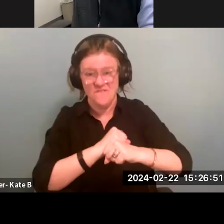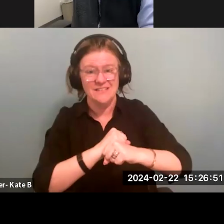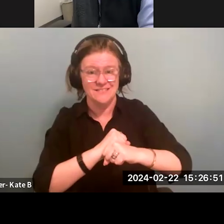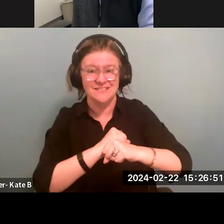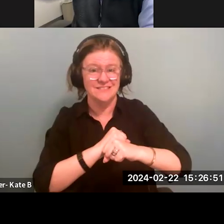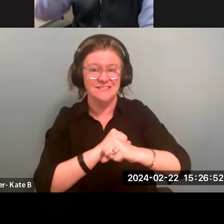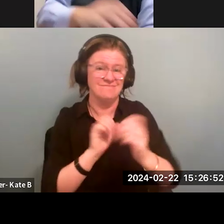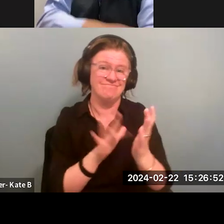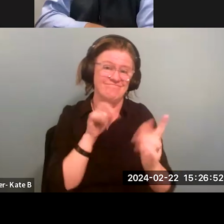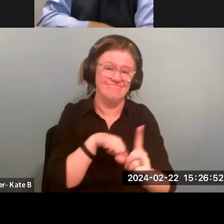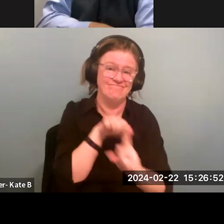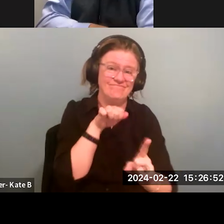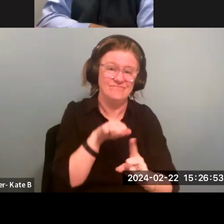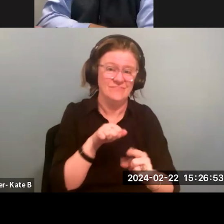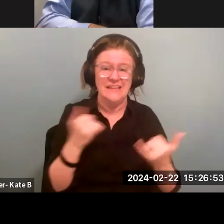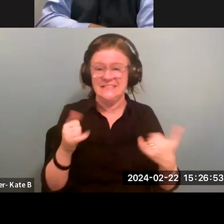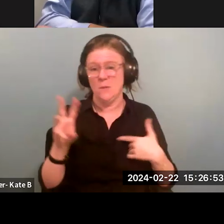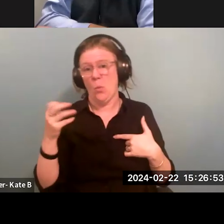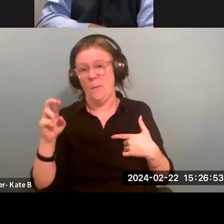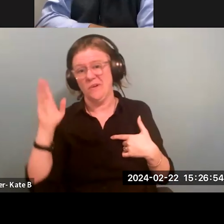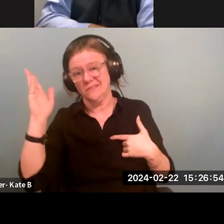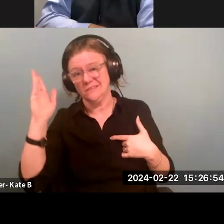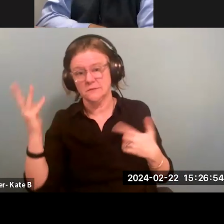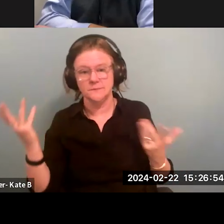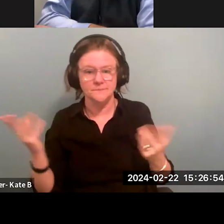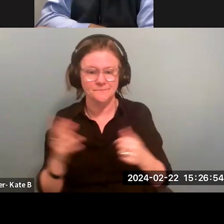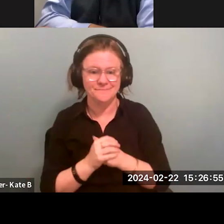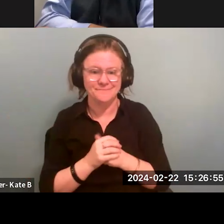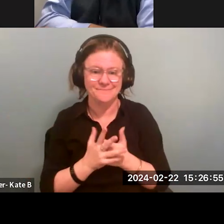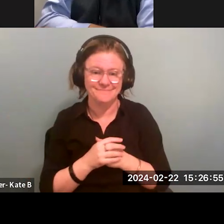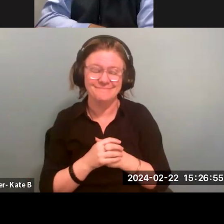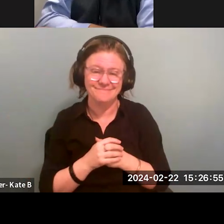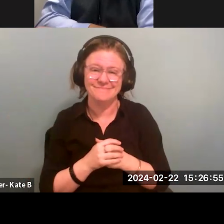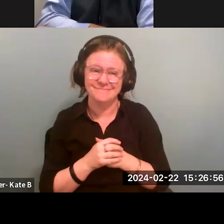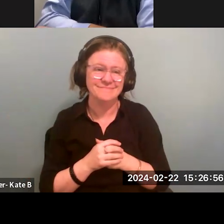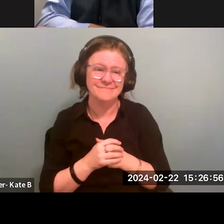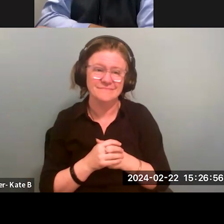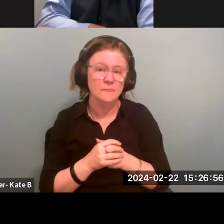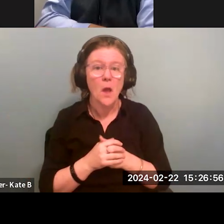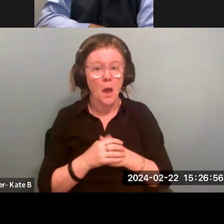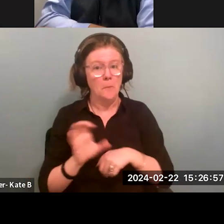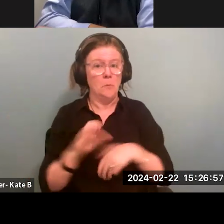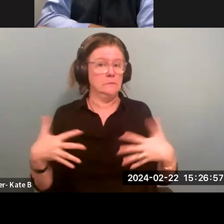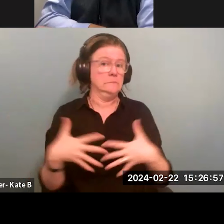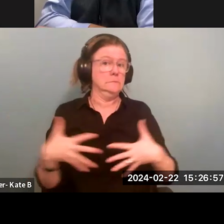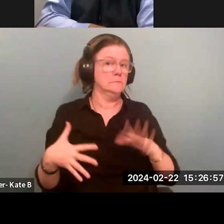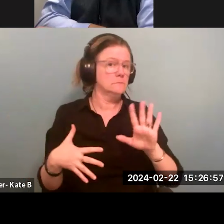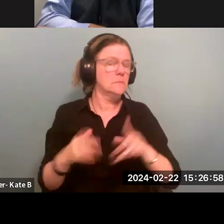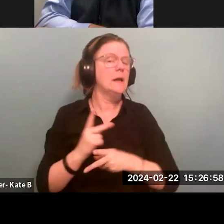much like the webinar we're doing now. So don't be fearful, but be cautious.